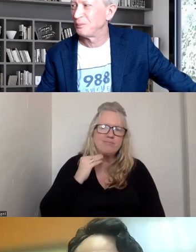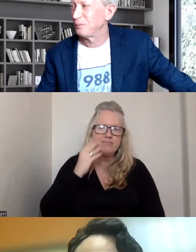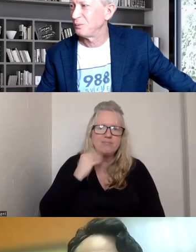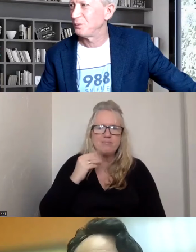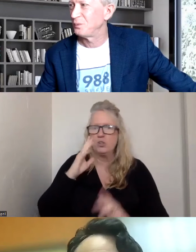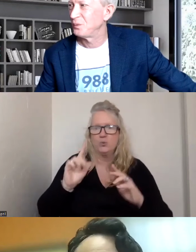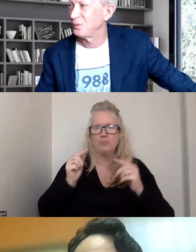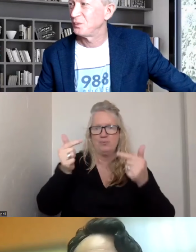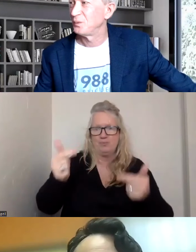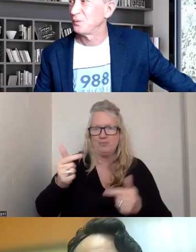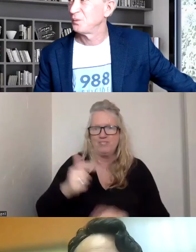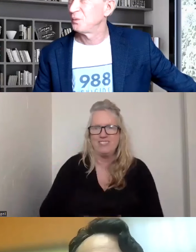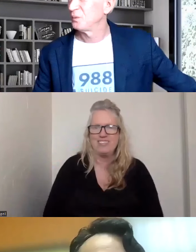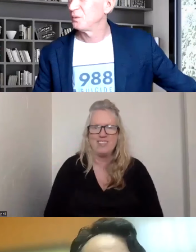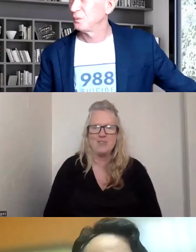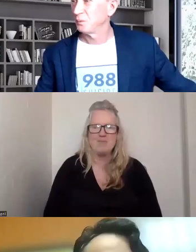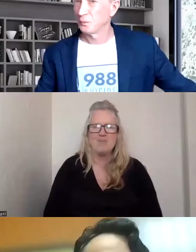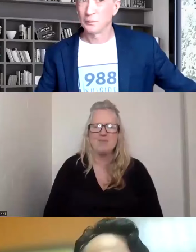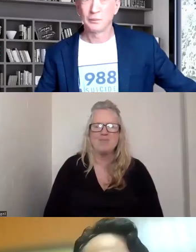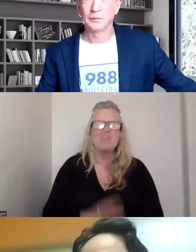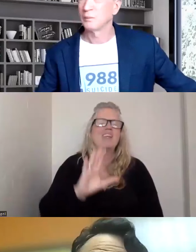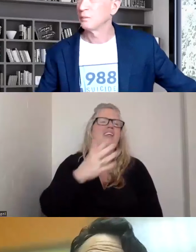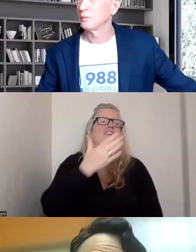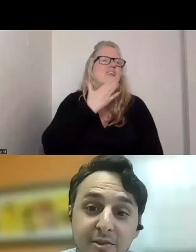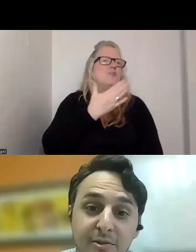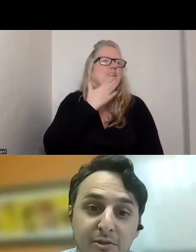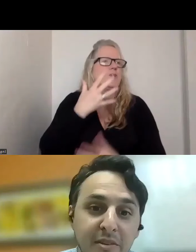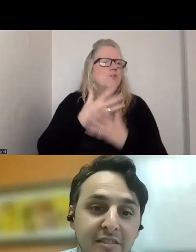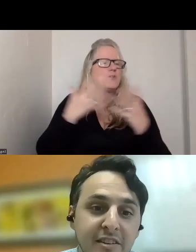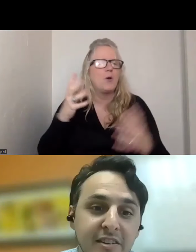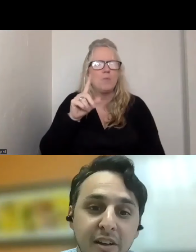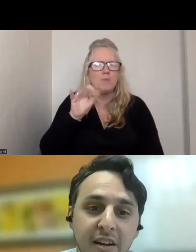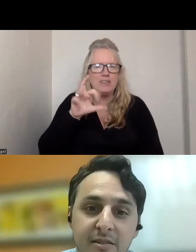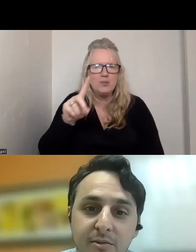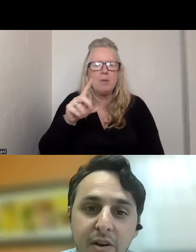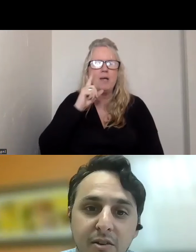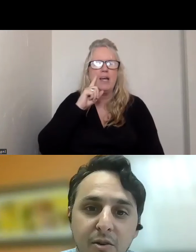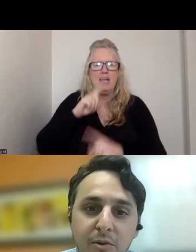: THANK YOU SO MUCH AND THANK YOU DOCTOR MANCINI FOR THAT